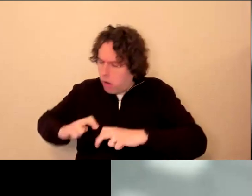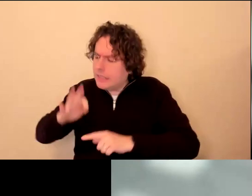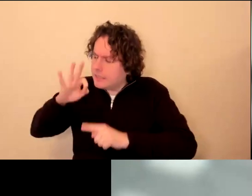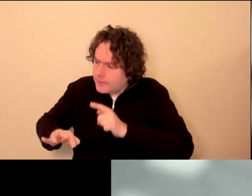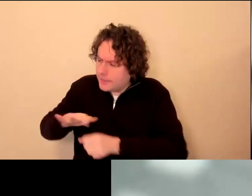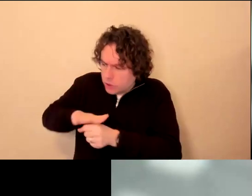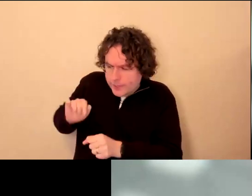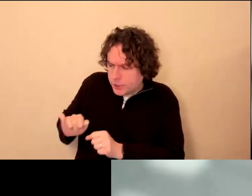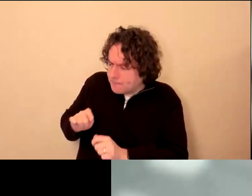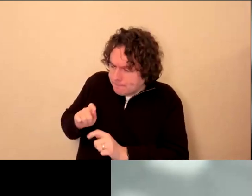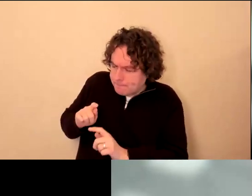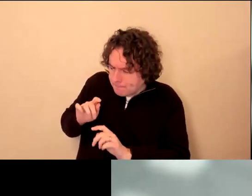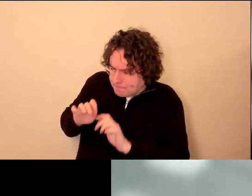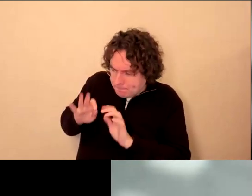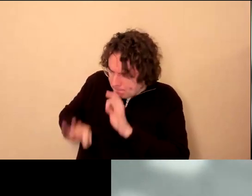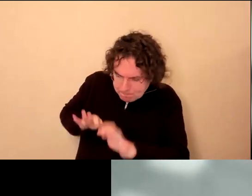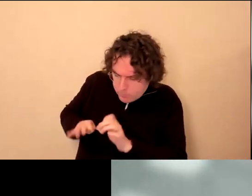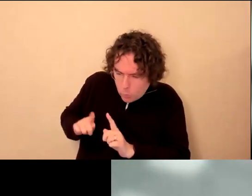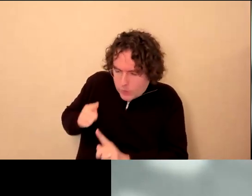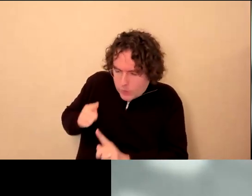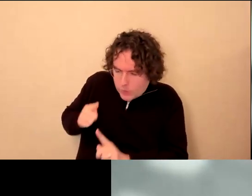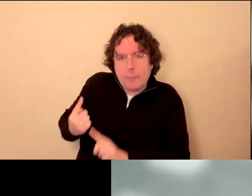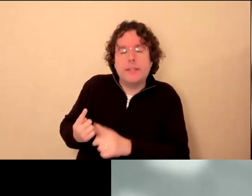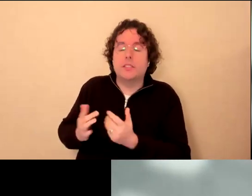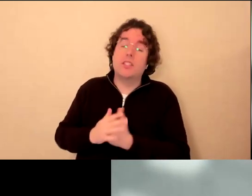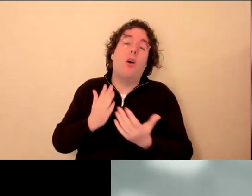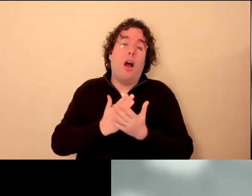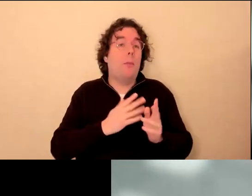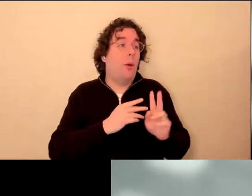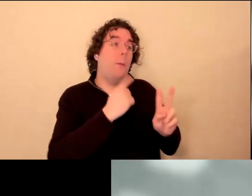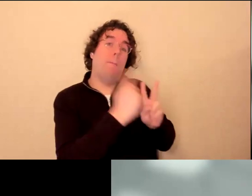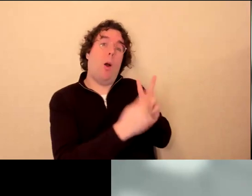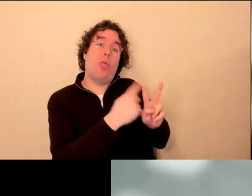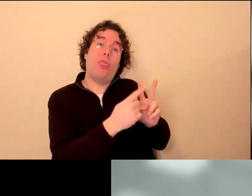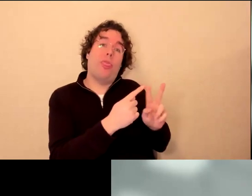you know both Julie-anne and Anna's talks are really good at this, is that as a disabled person,